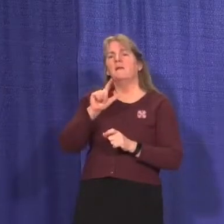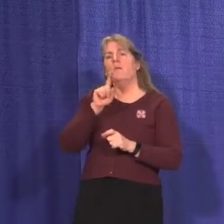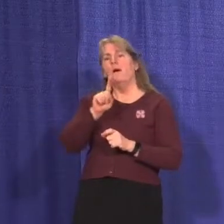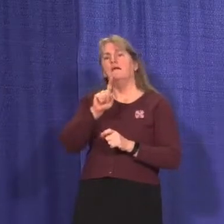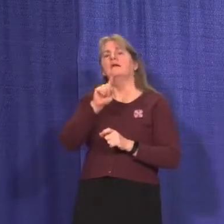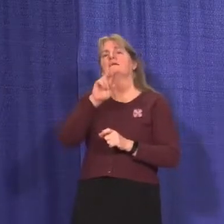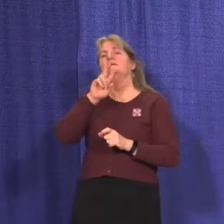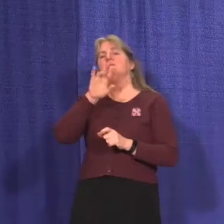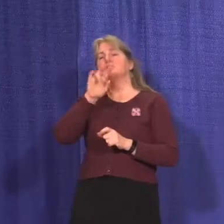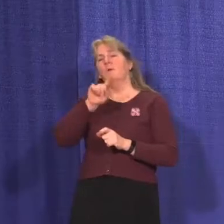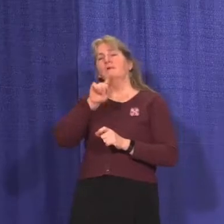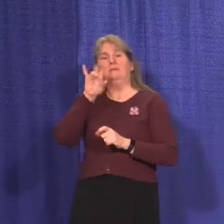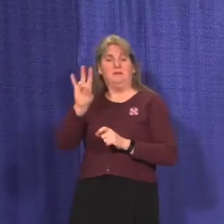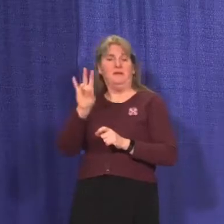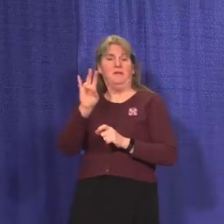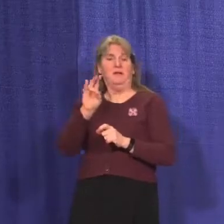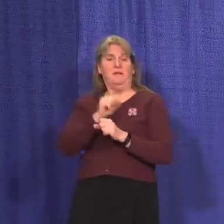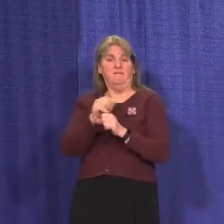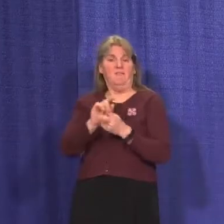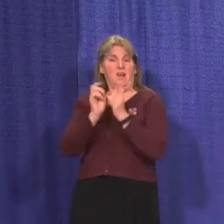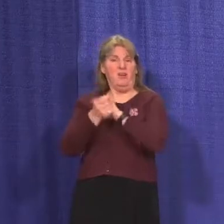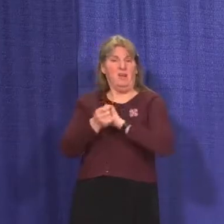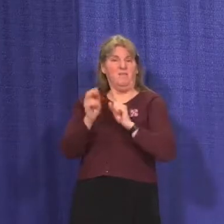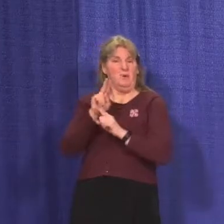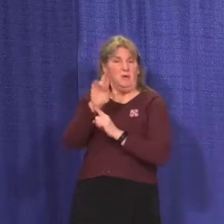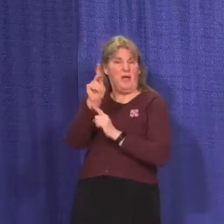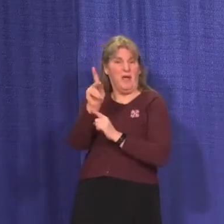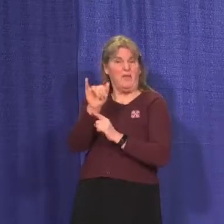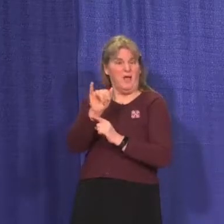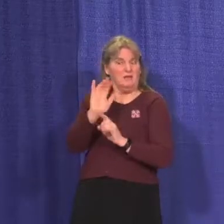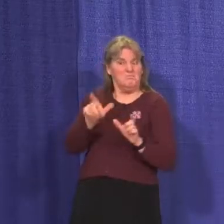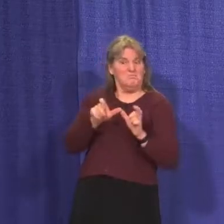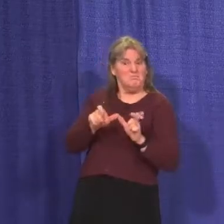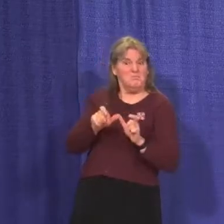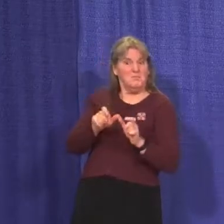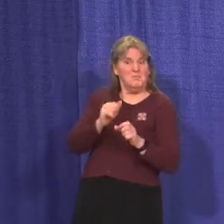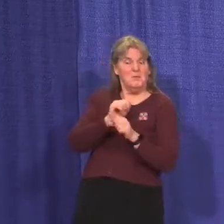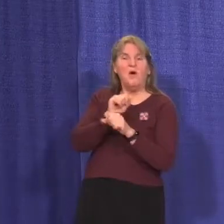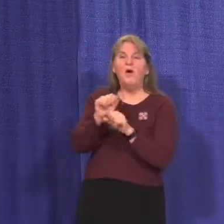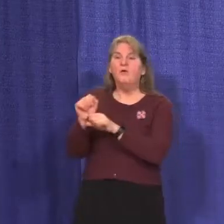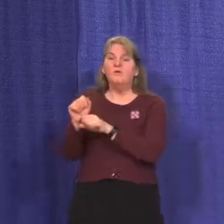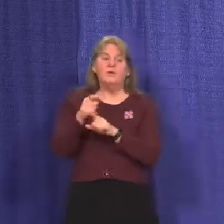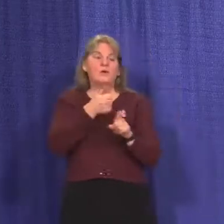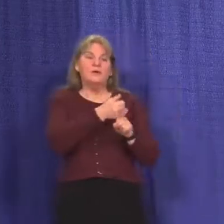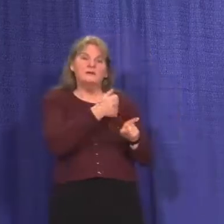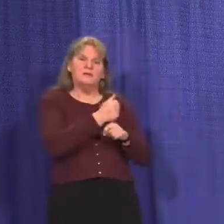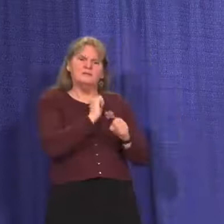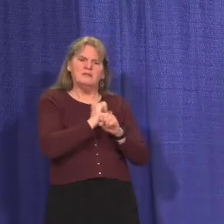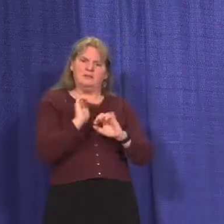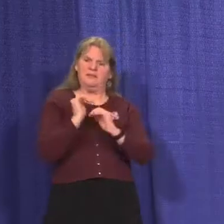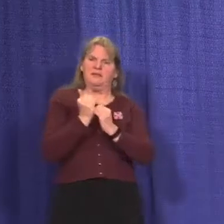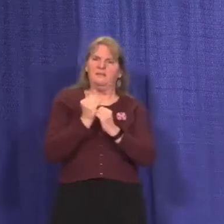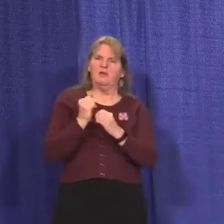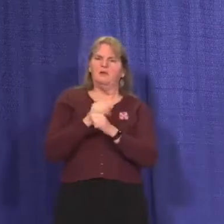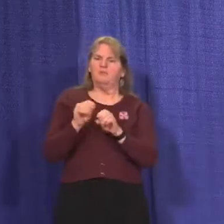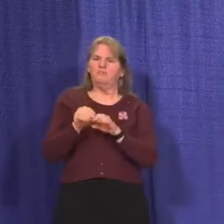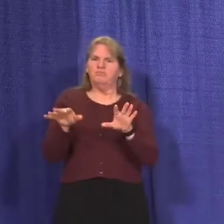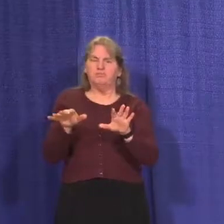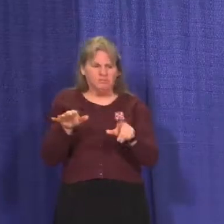dominates in Israel. This is a type of evidence we are waiting for.